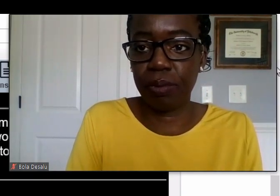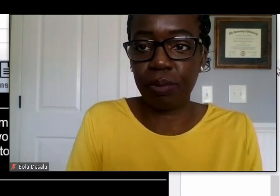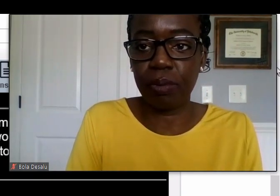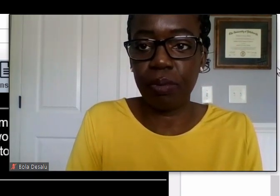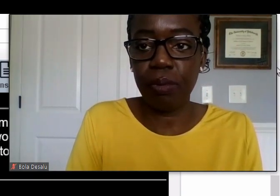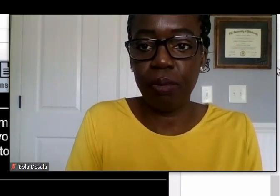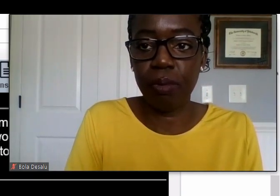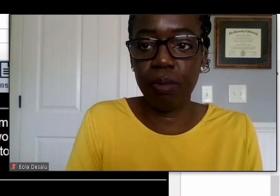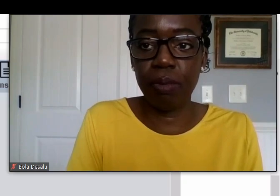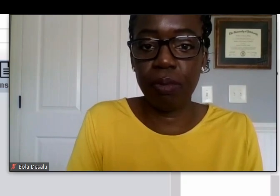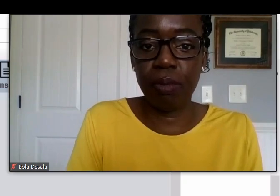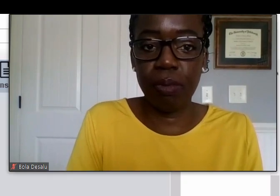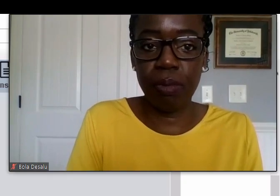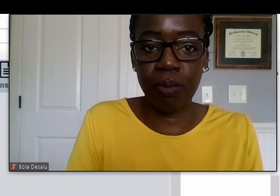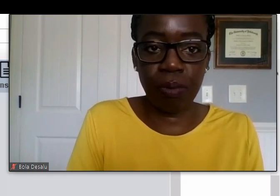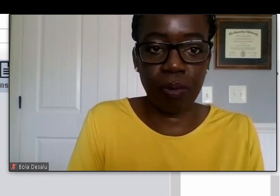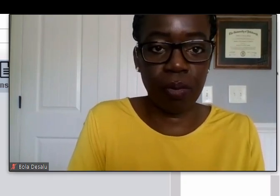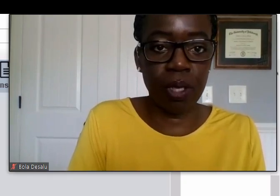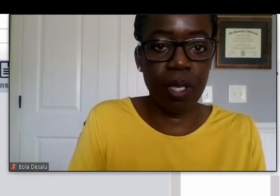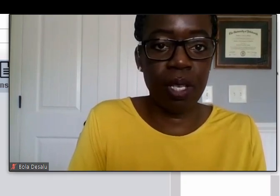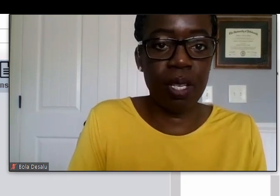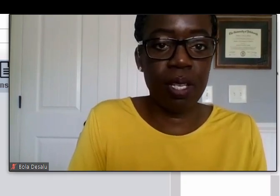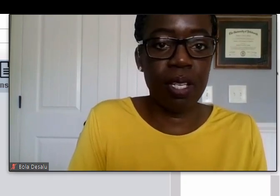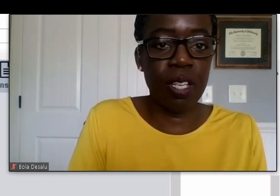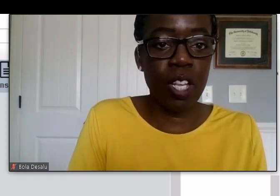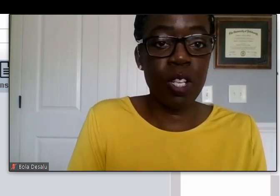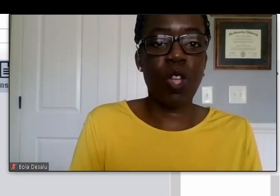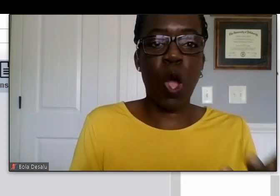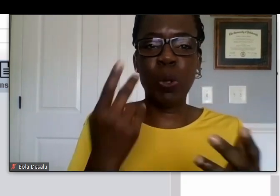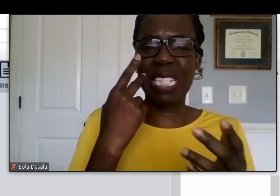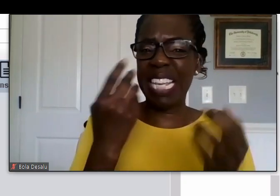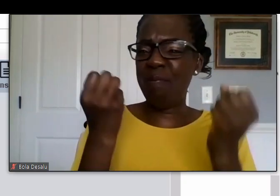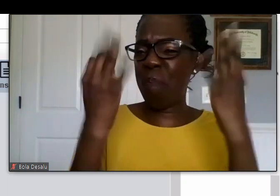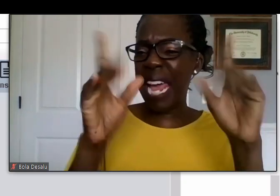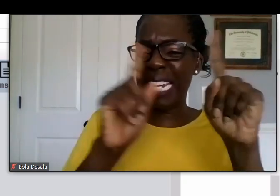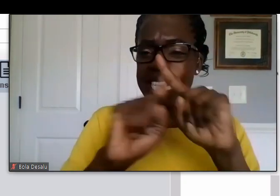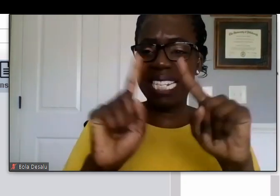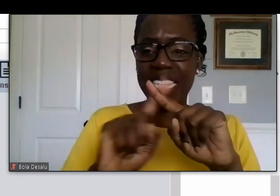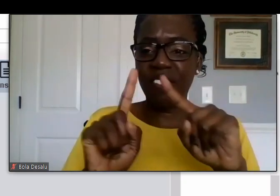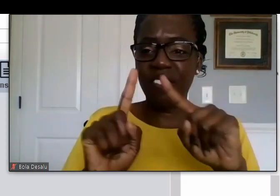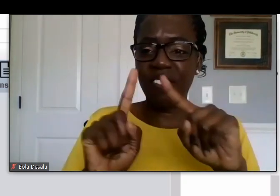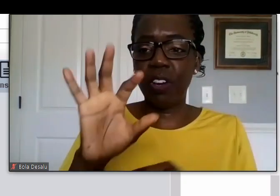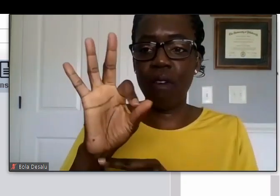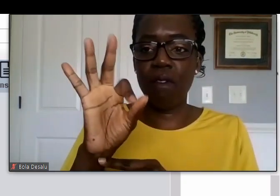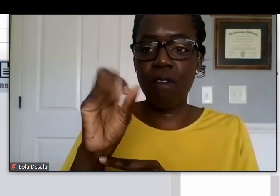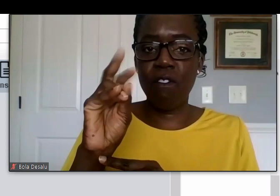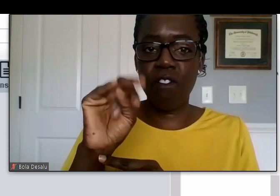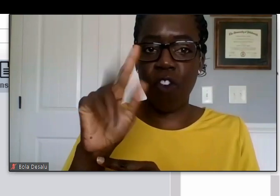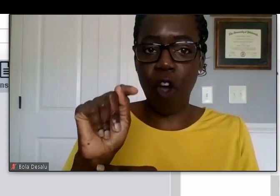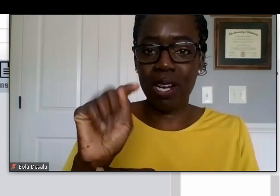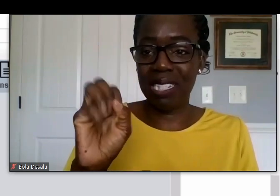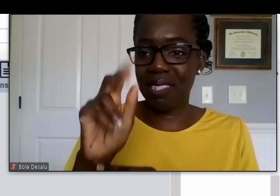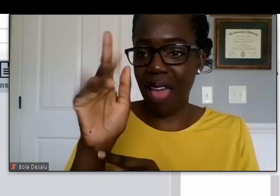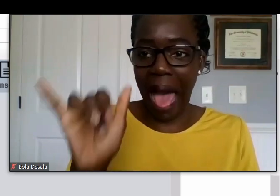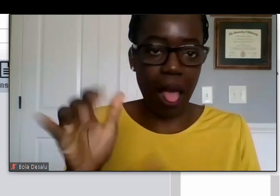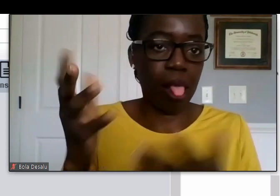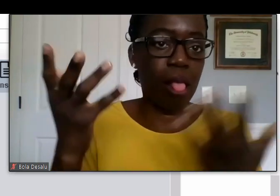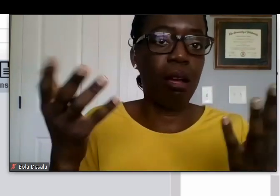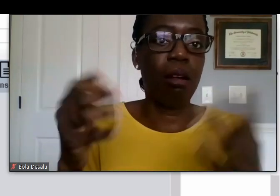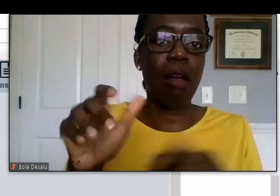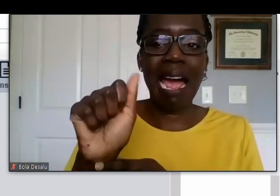In this the right side of the screen and you see your font styles.